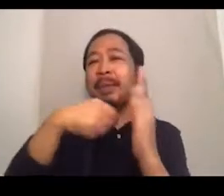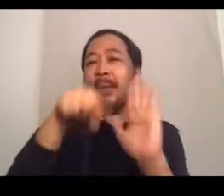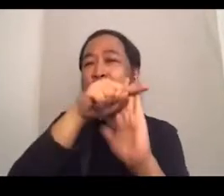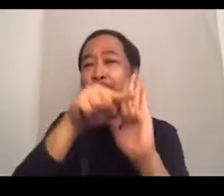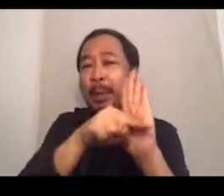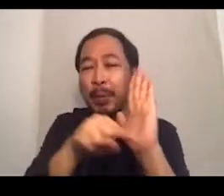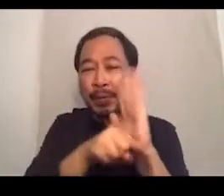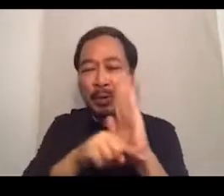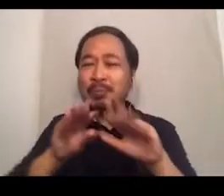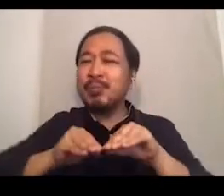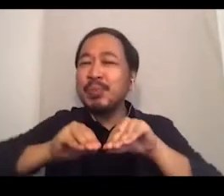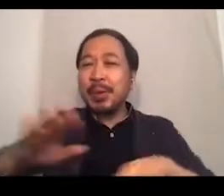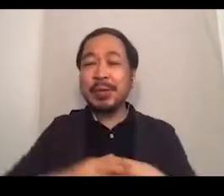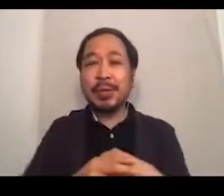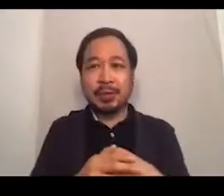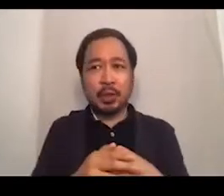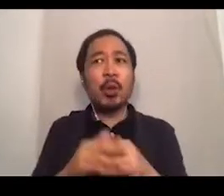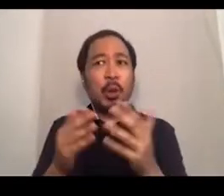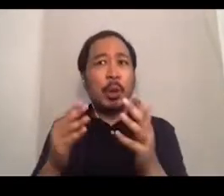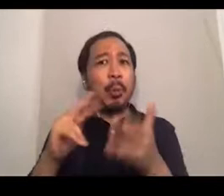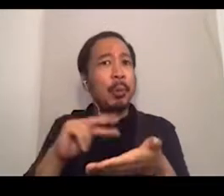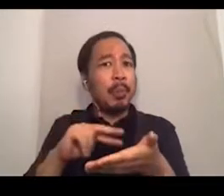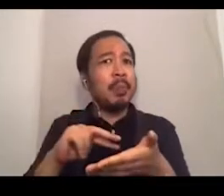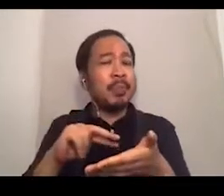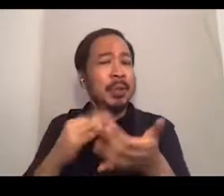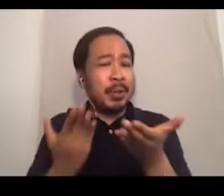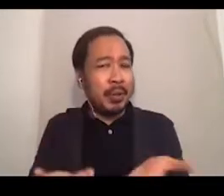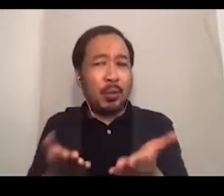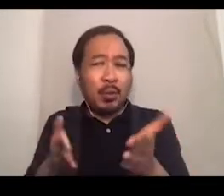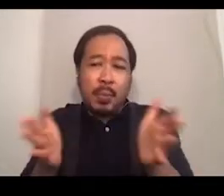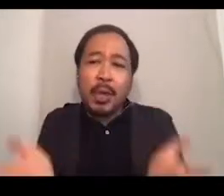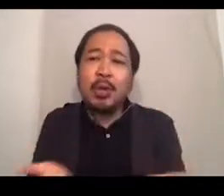So that’s the work that we've been doing because of the nature of COVID-19,